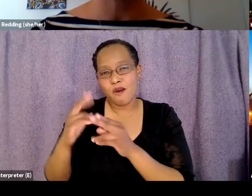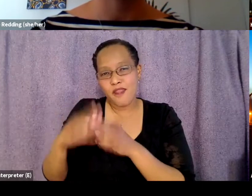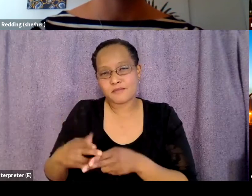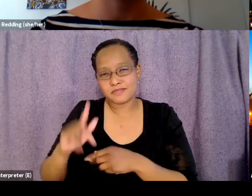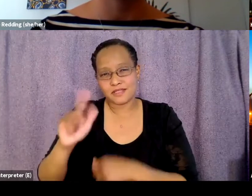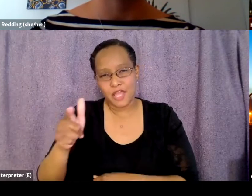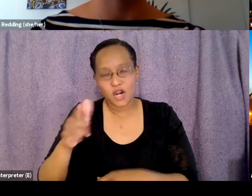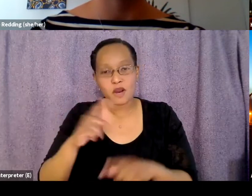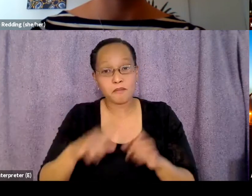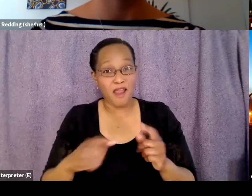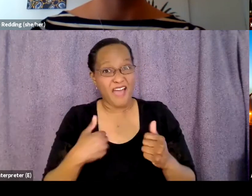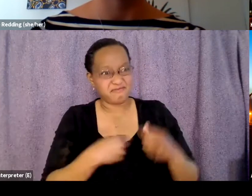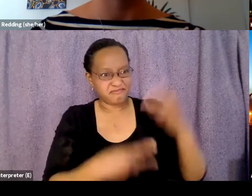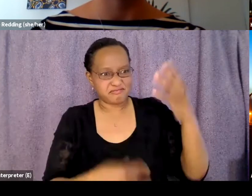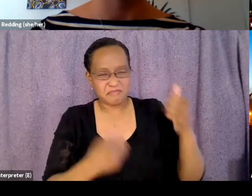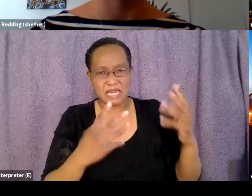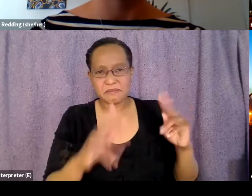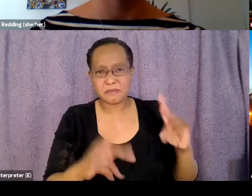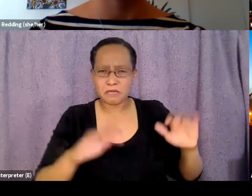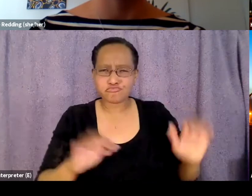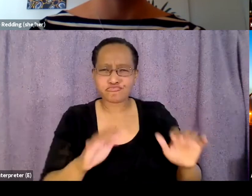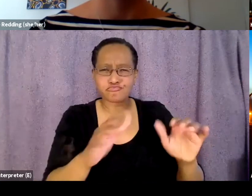really cool work and in terms of books that I'm excited about.